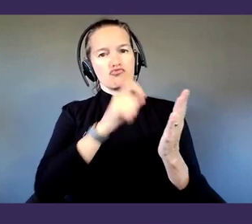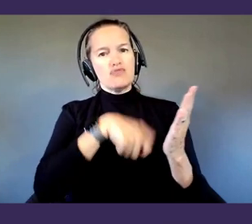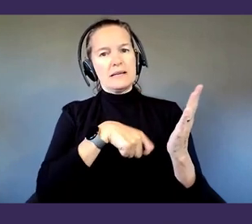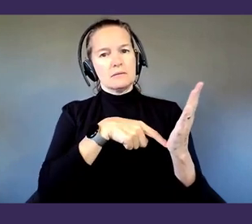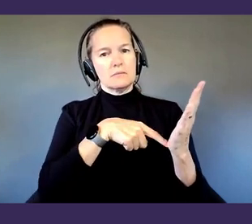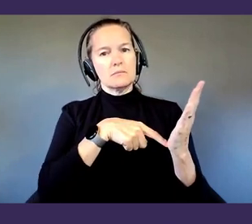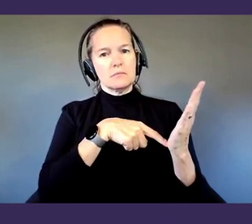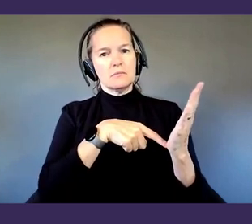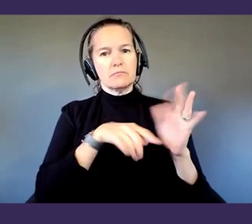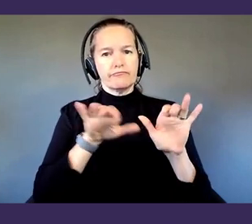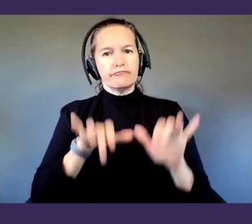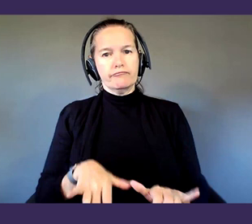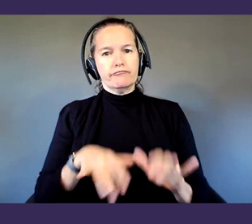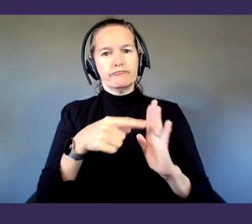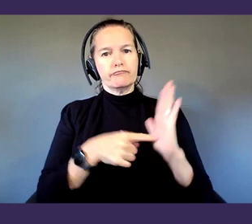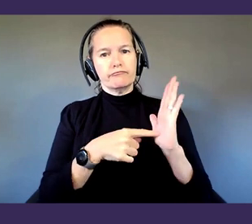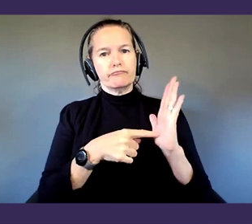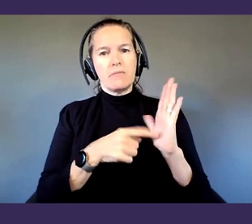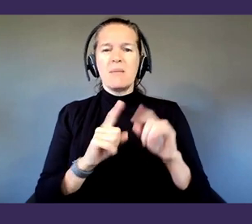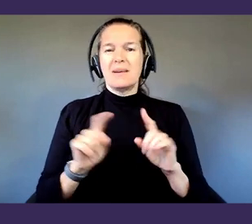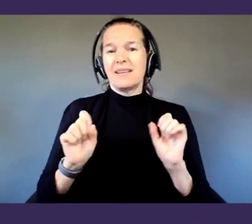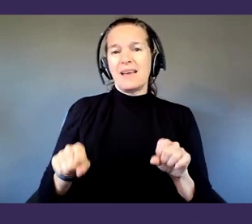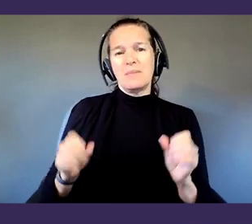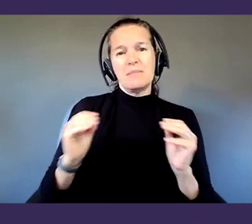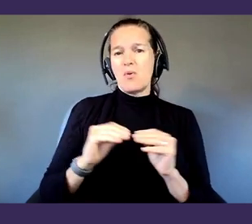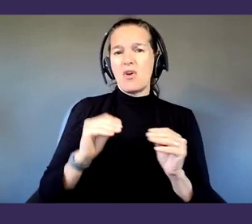but it can be more informal and be a verbal agreement as well.